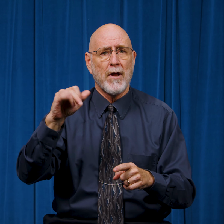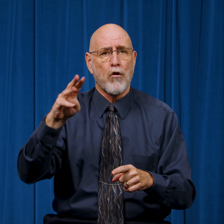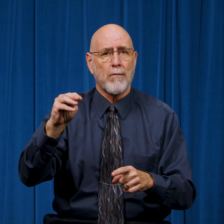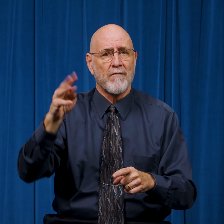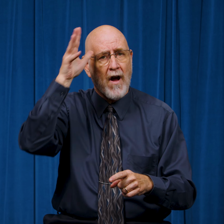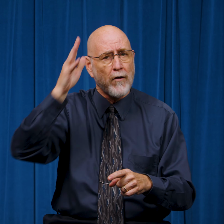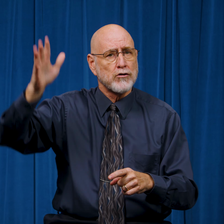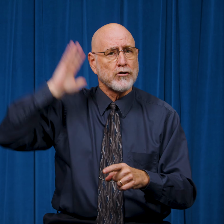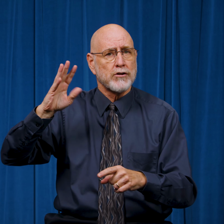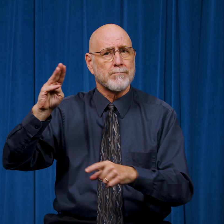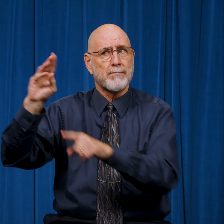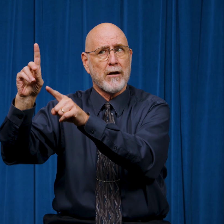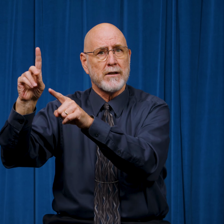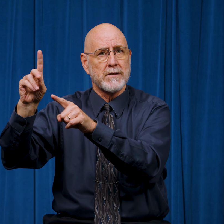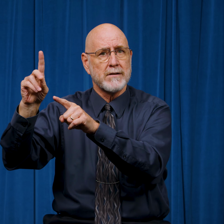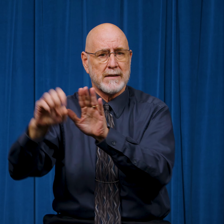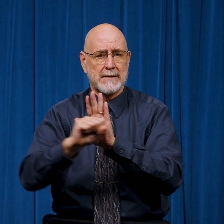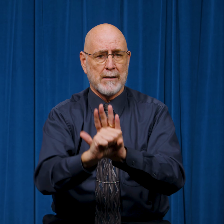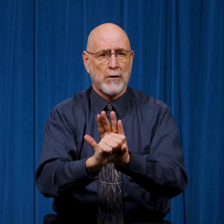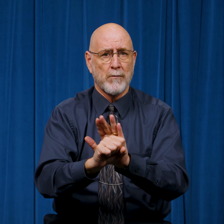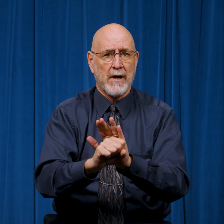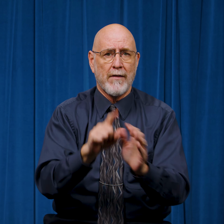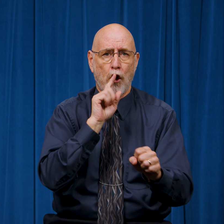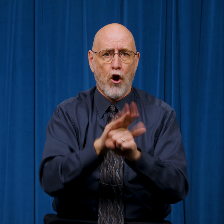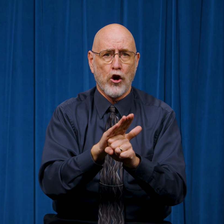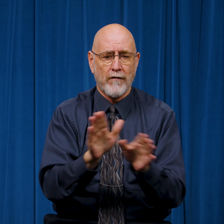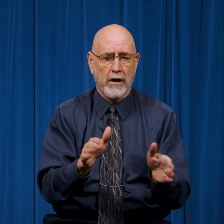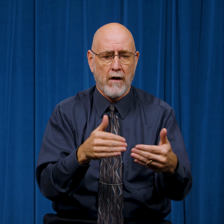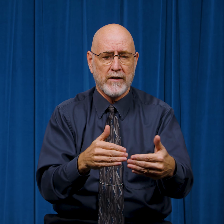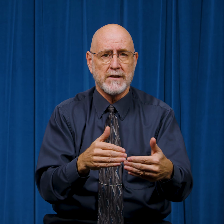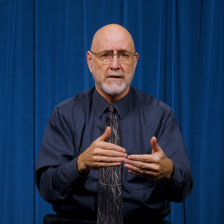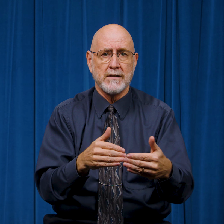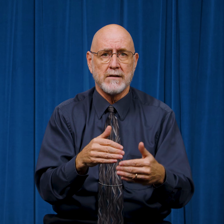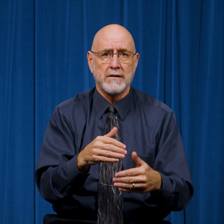as emblemed in the Ark of the Covenant of Freedom, and the Dove,